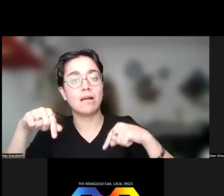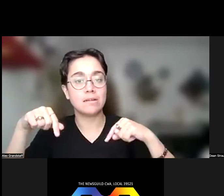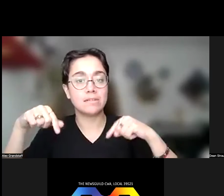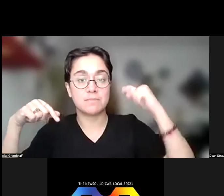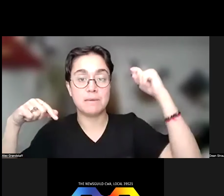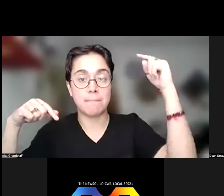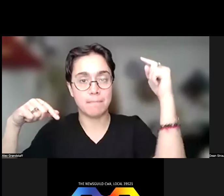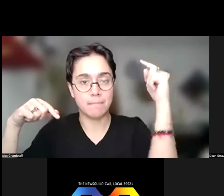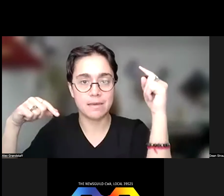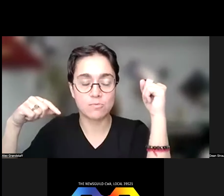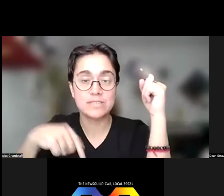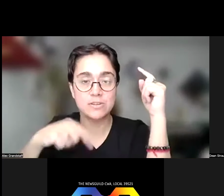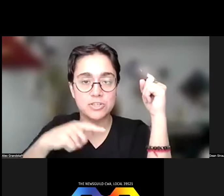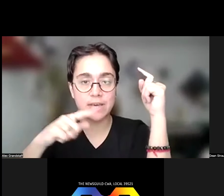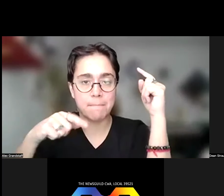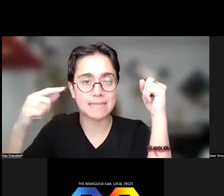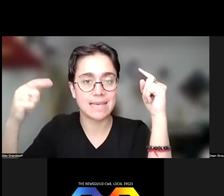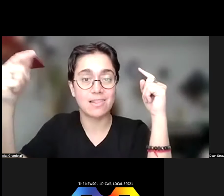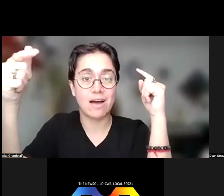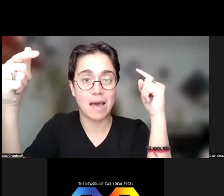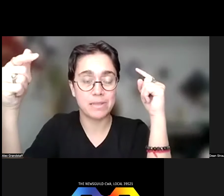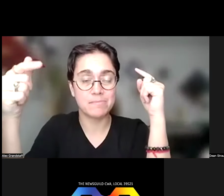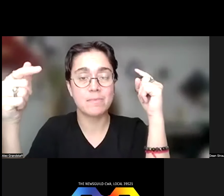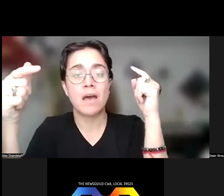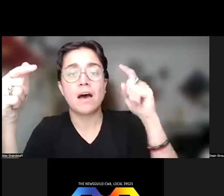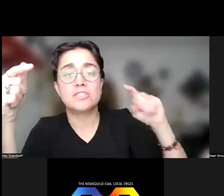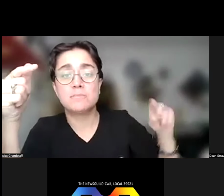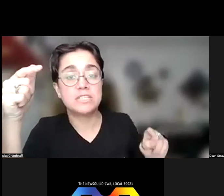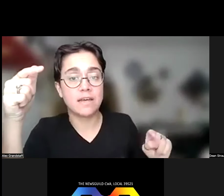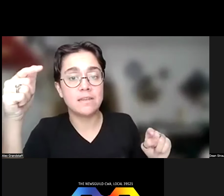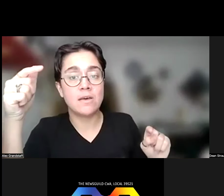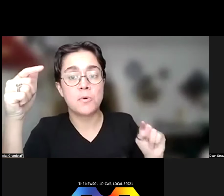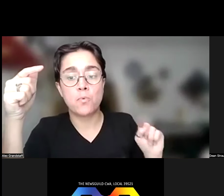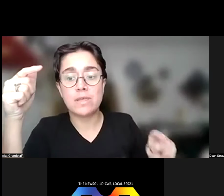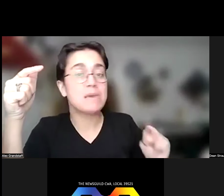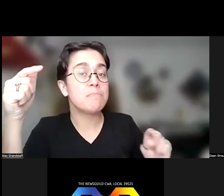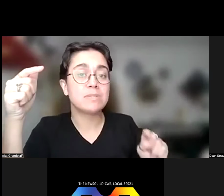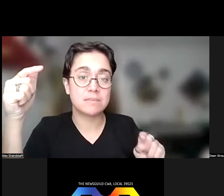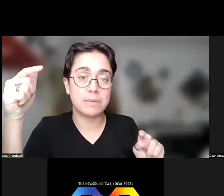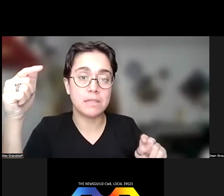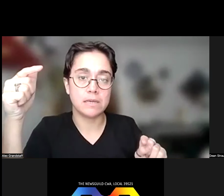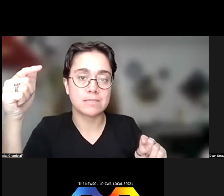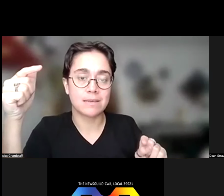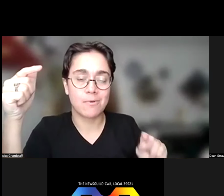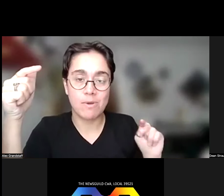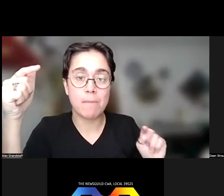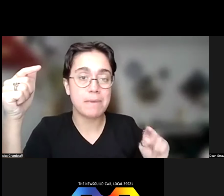then we want that law to the research that makes that law happening